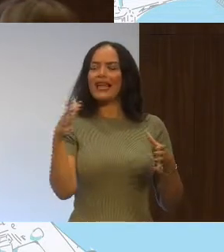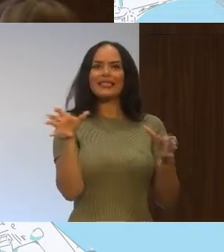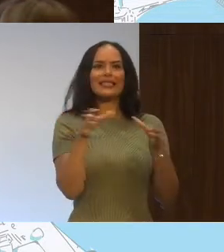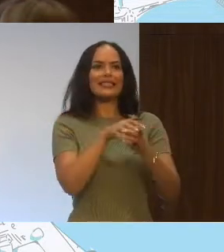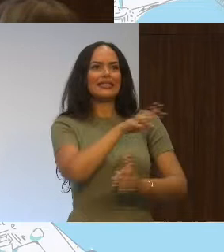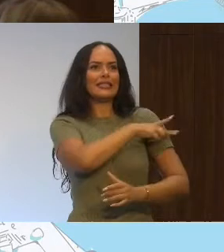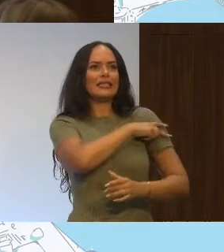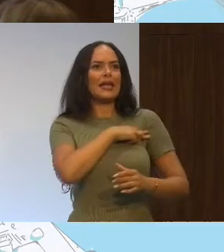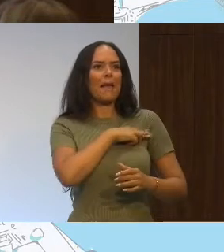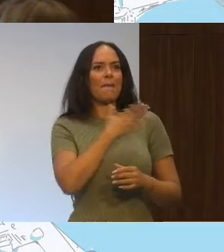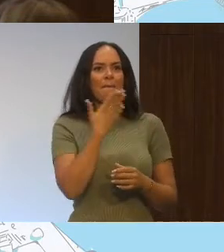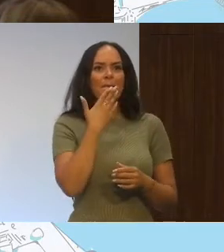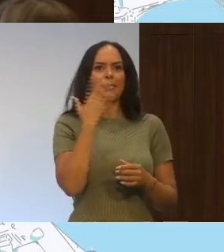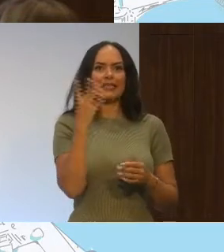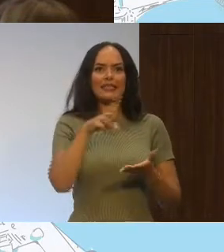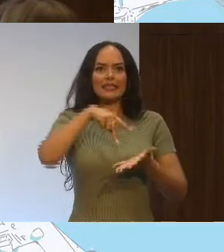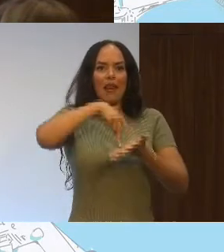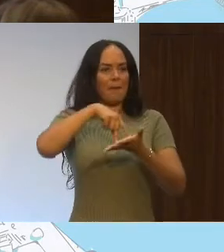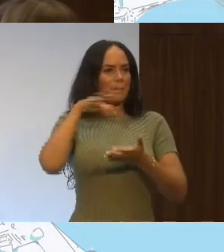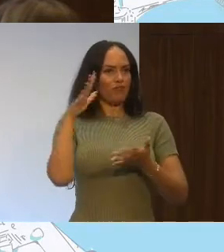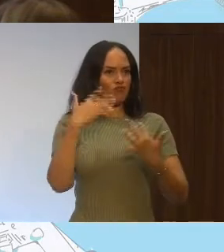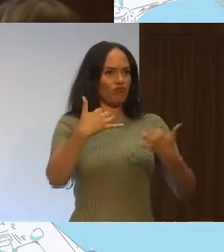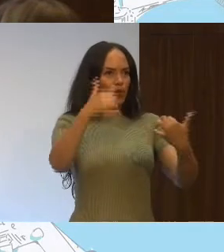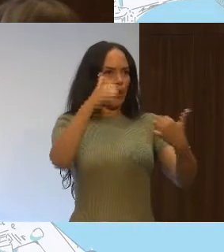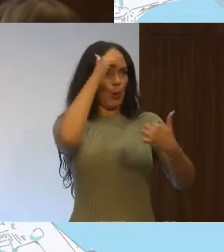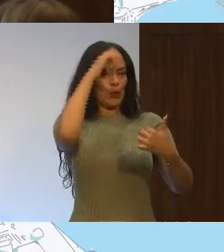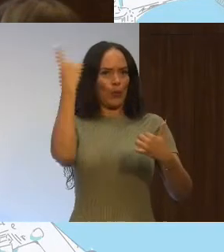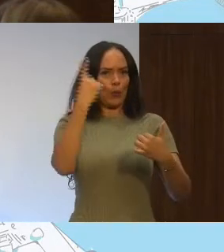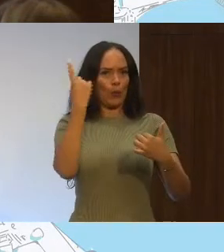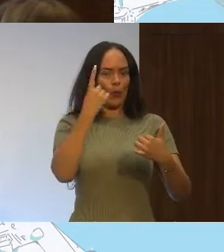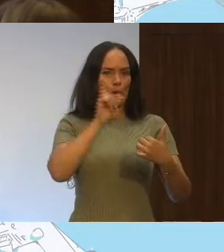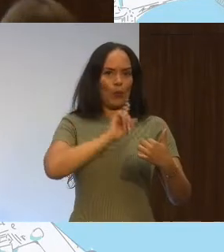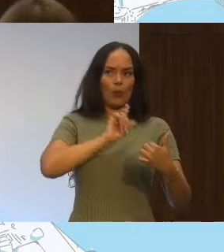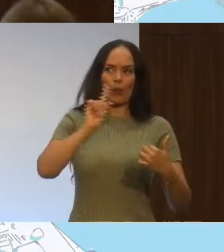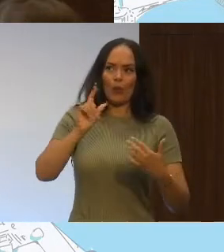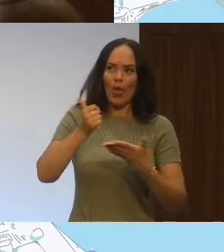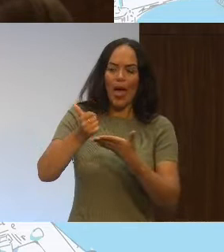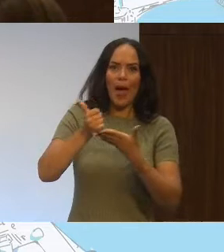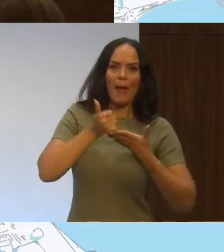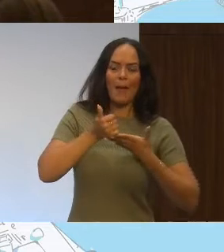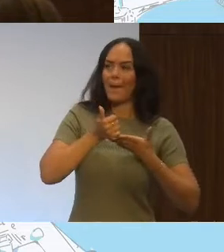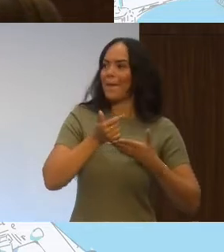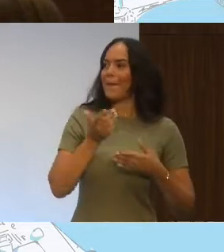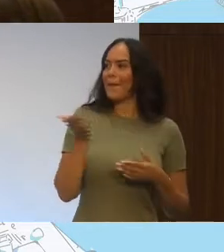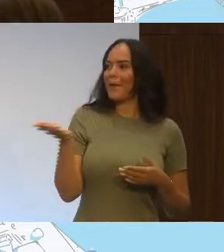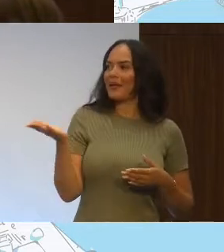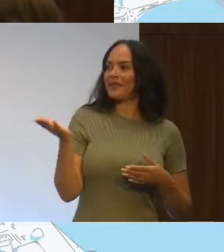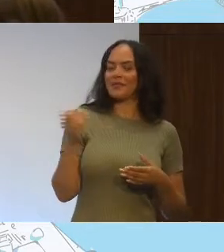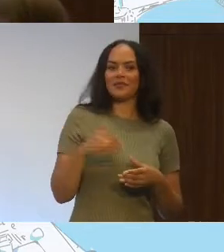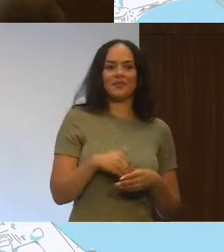that we're using to ask questions today, then somebody can help you in that section of the room or in this section of the room.